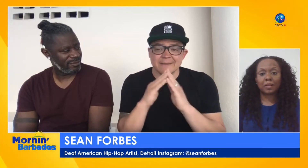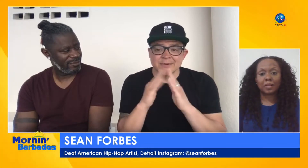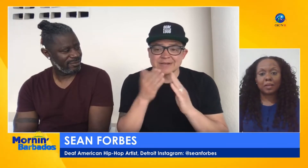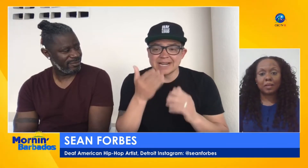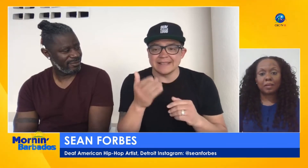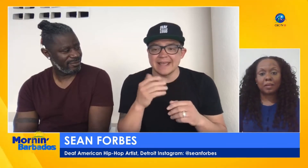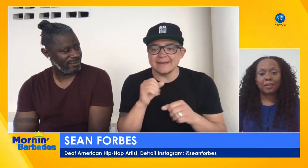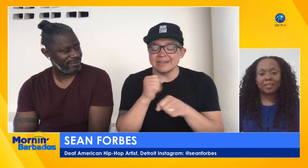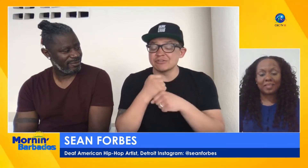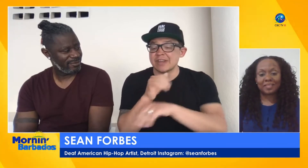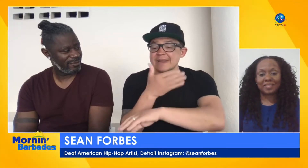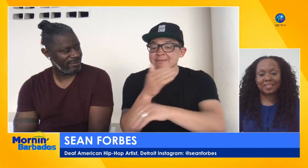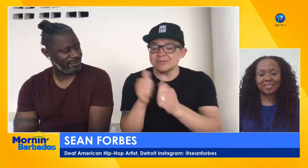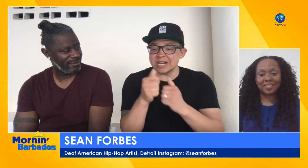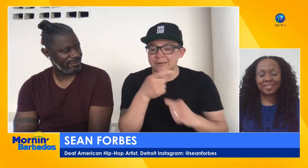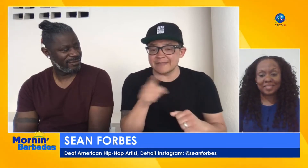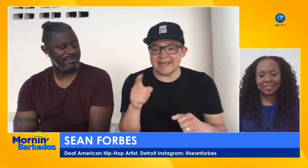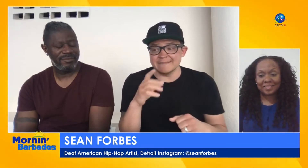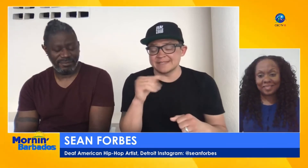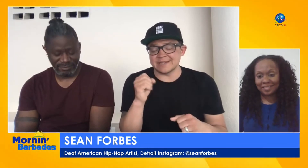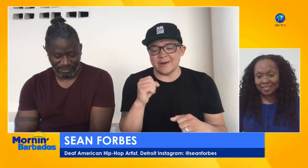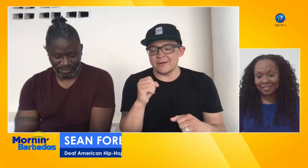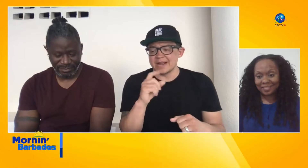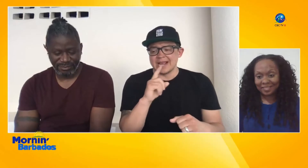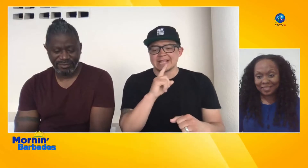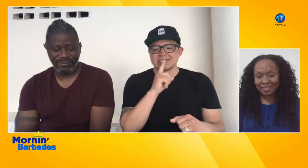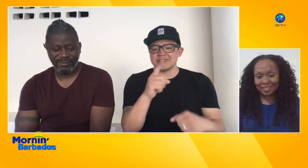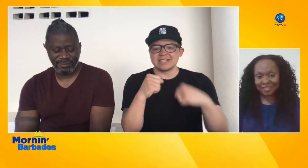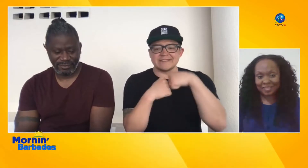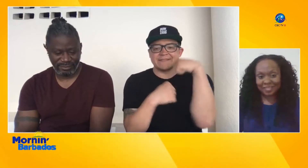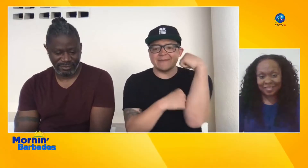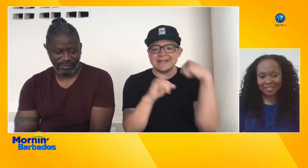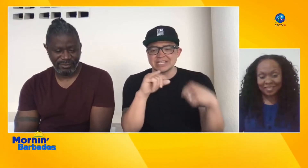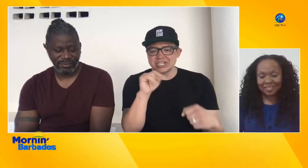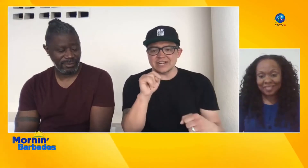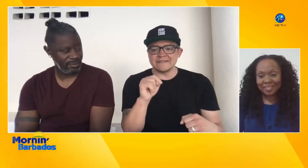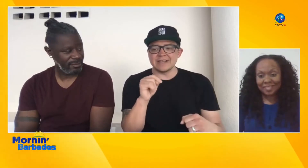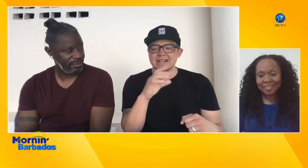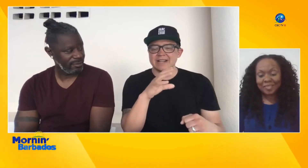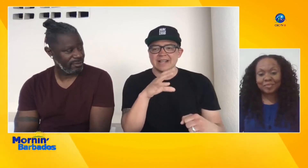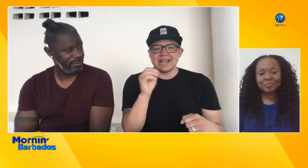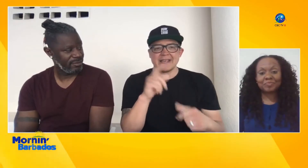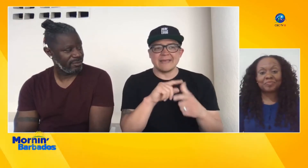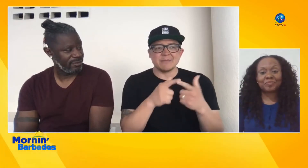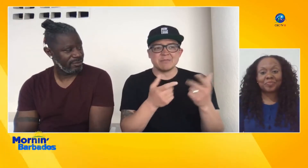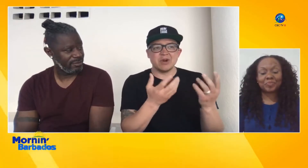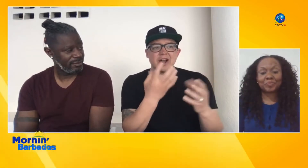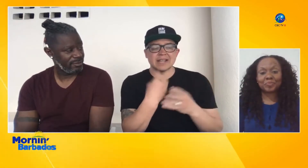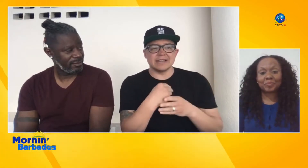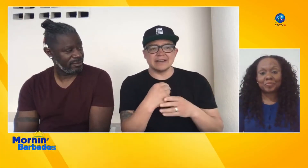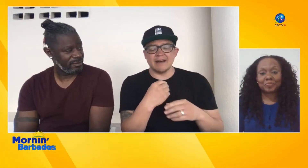community there and create music with them so it's really the foundation of it and then we brought in